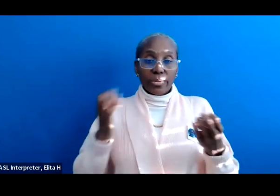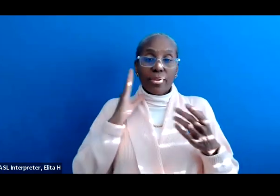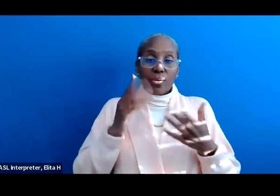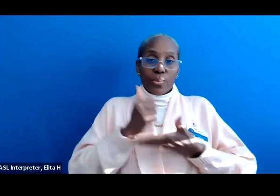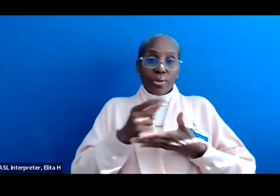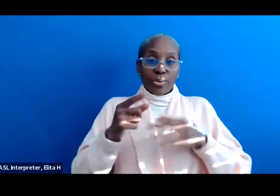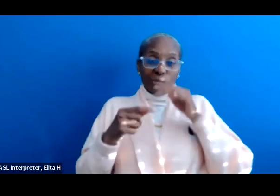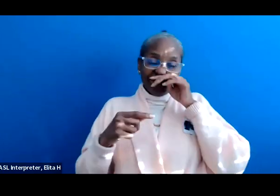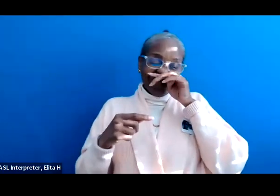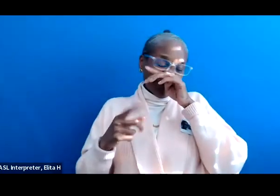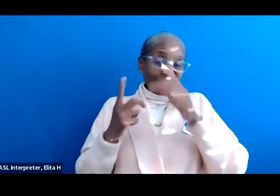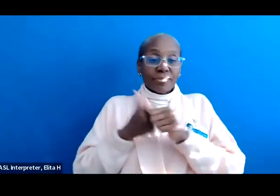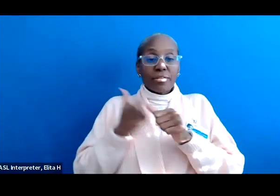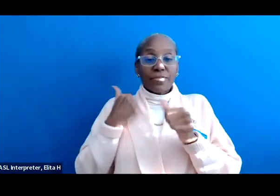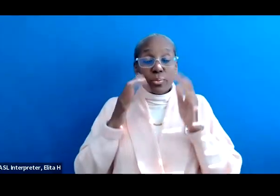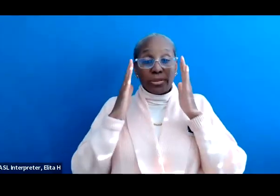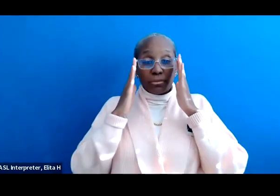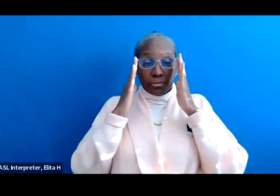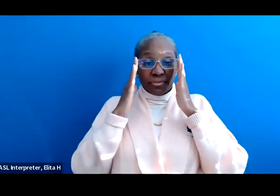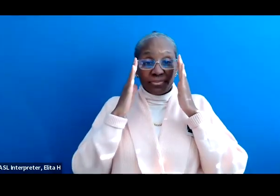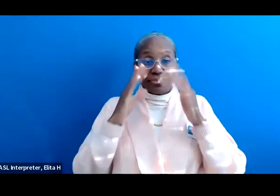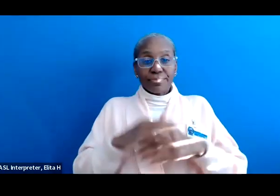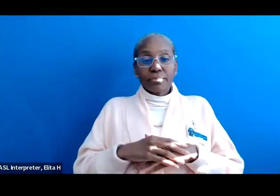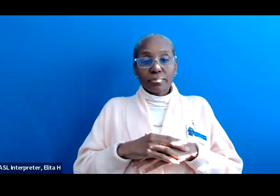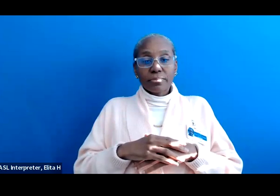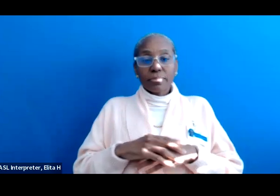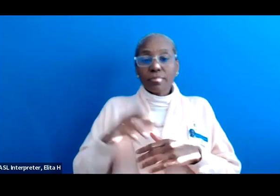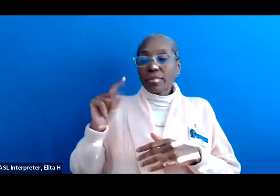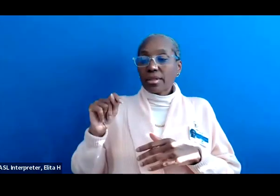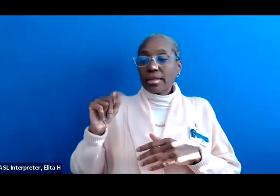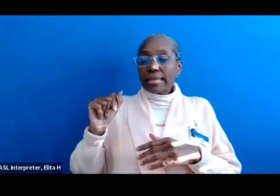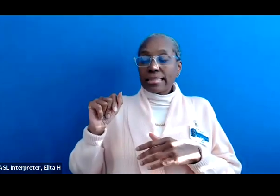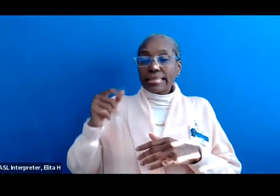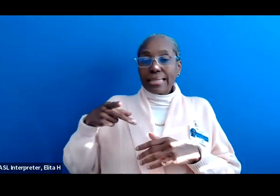You want to avoid tap water enema or any kind of enemas because